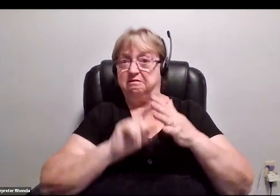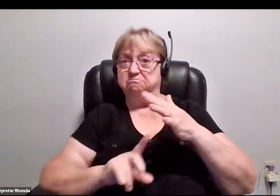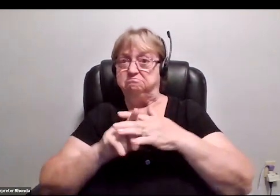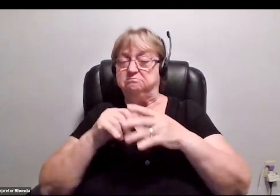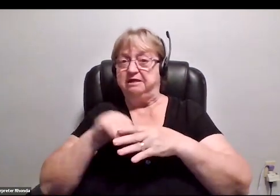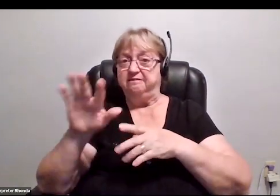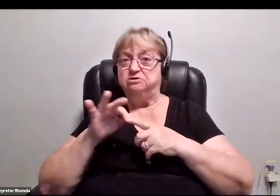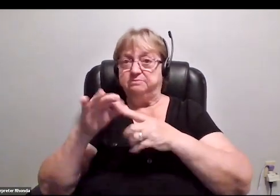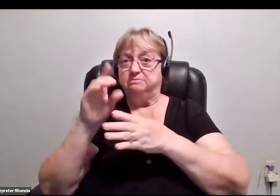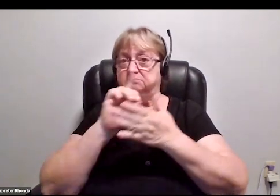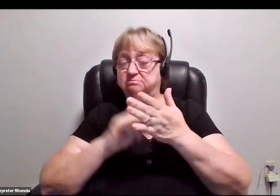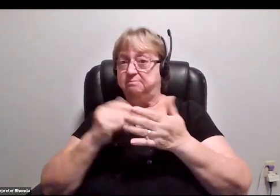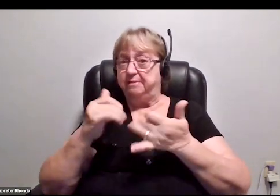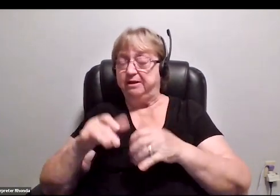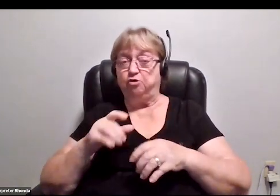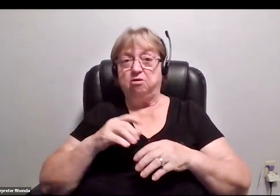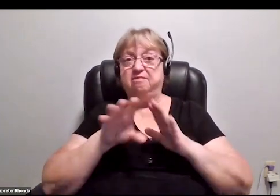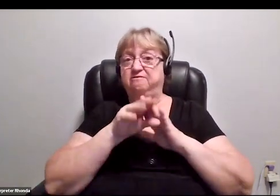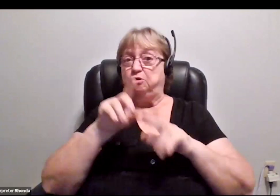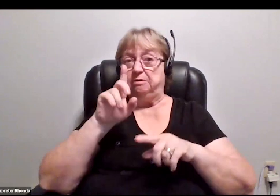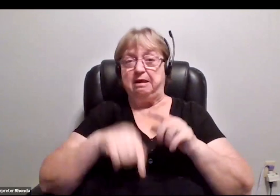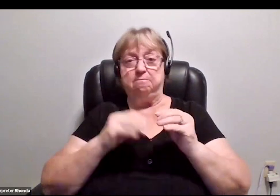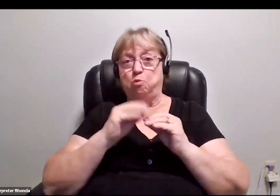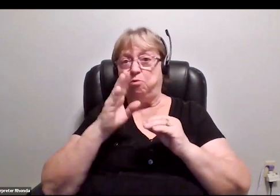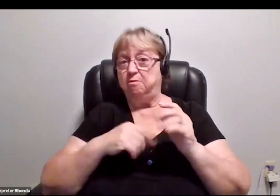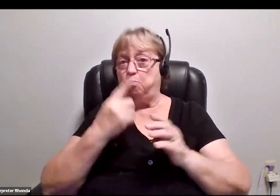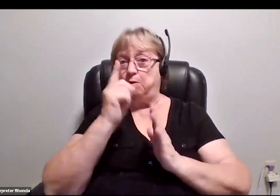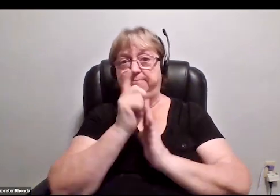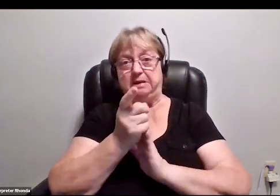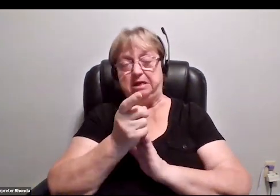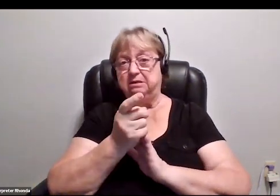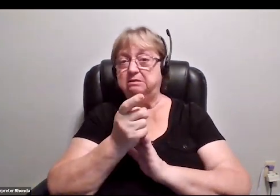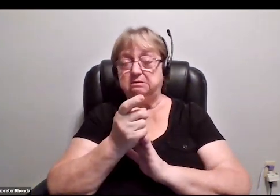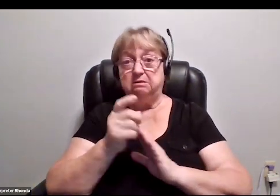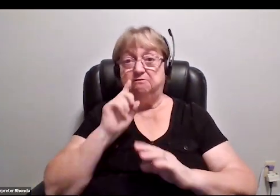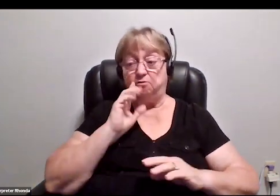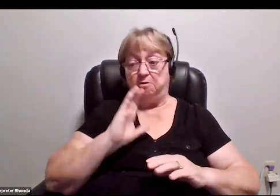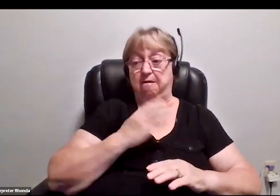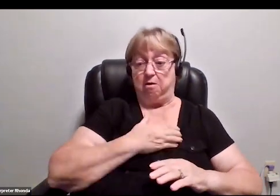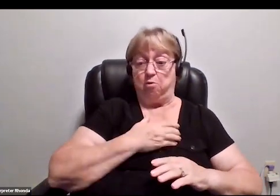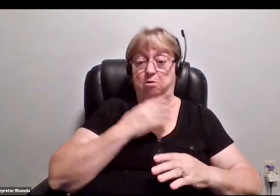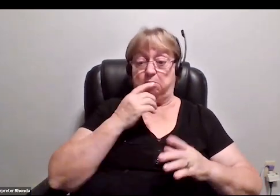Videos cannot exceed one minute in length. For our purposes, any video that exceeds